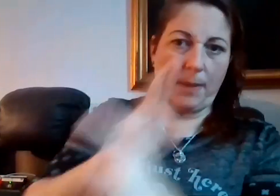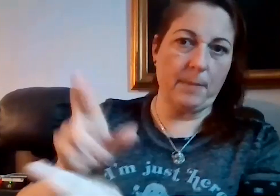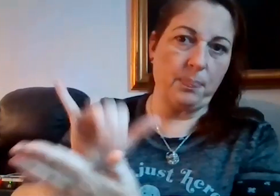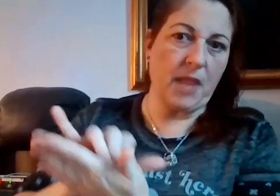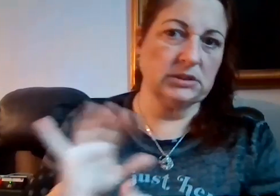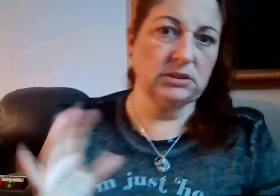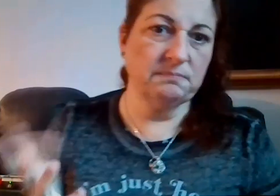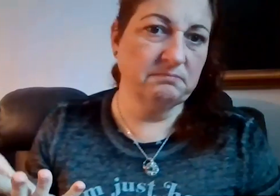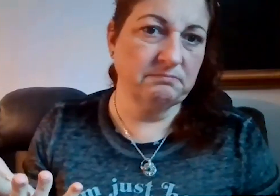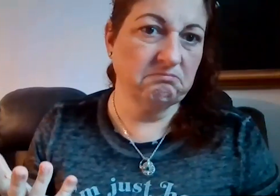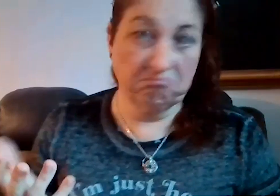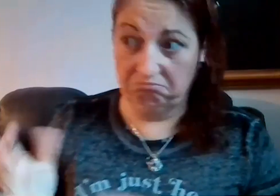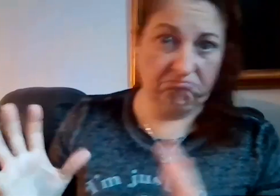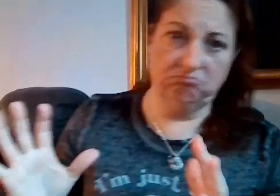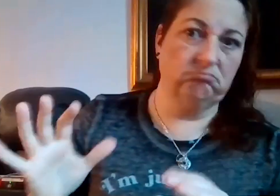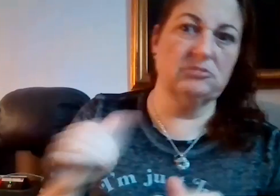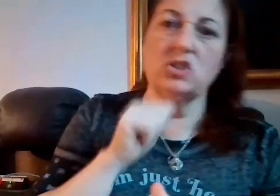I do respect that it doesn't bother me.